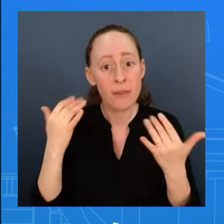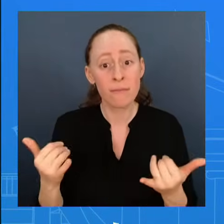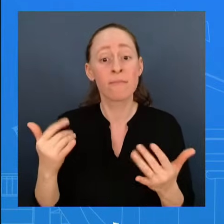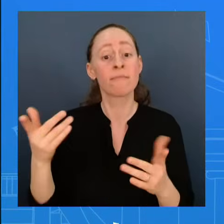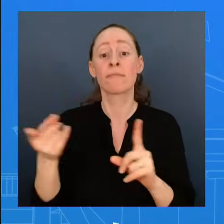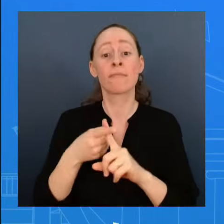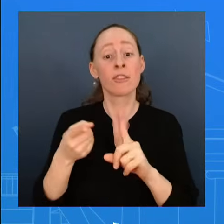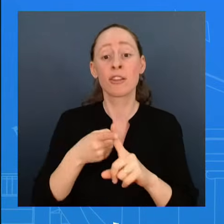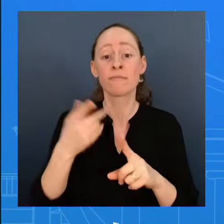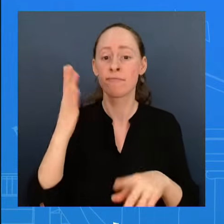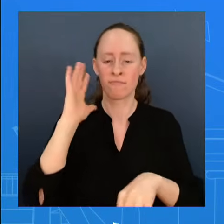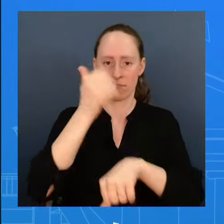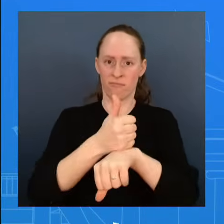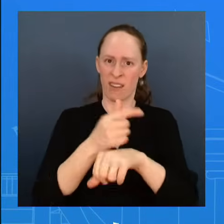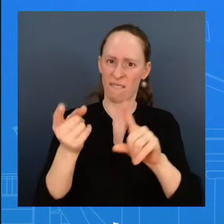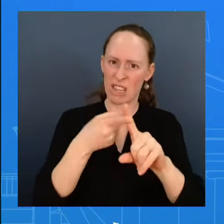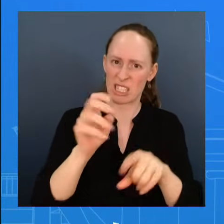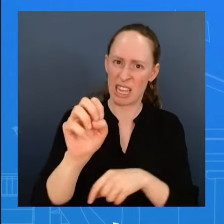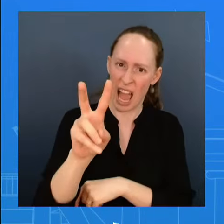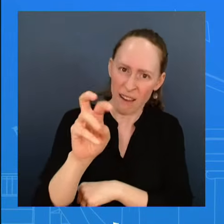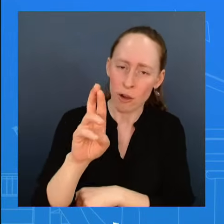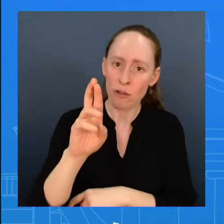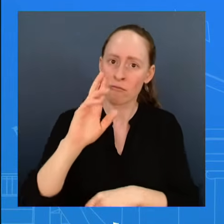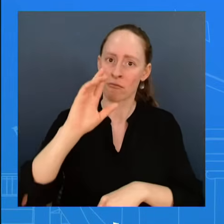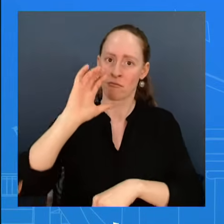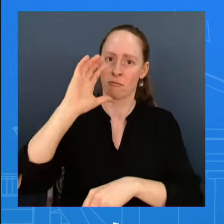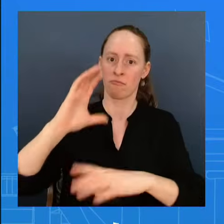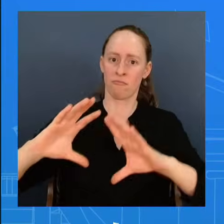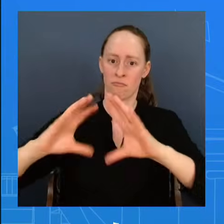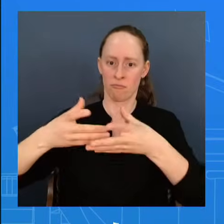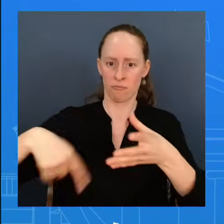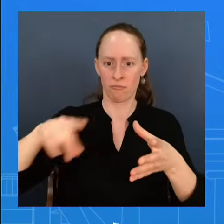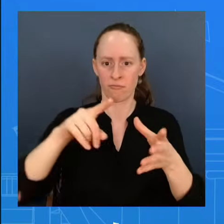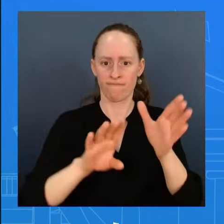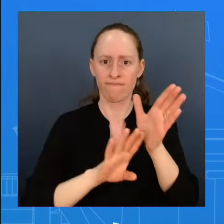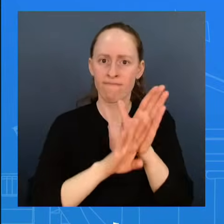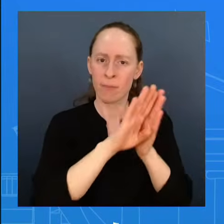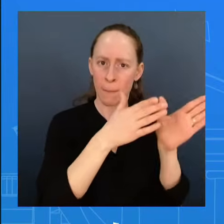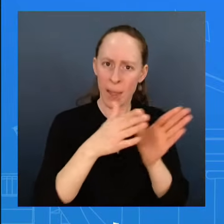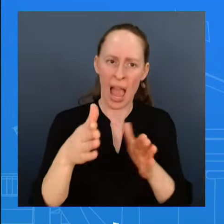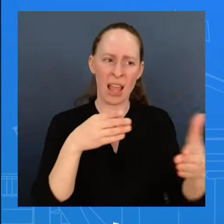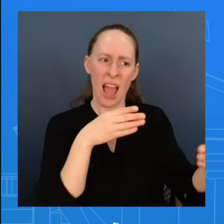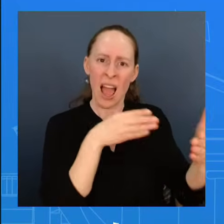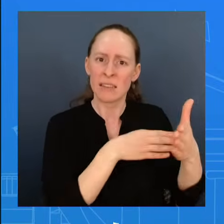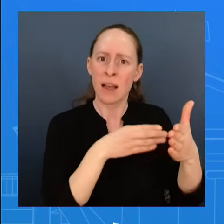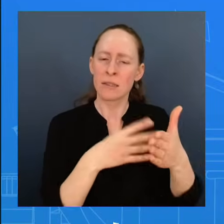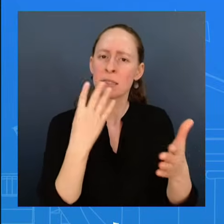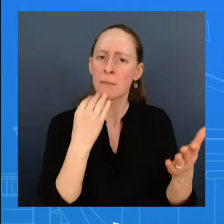More than 100 new actions have -- were introduced, obviously, in that strategy,